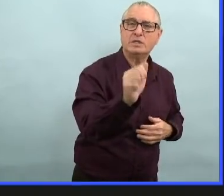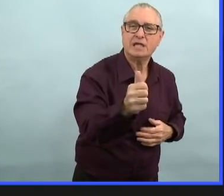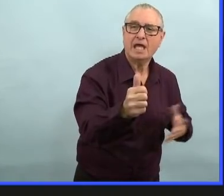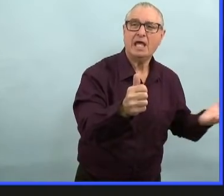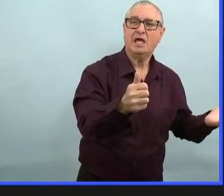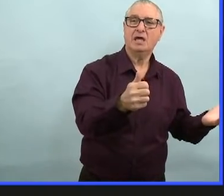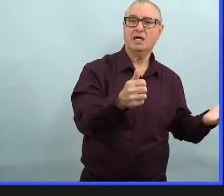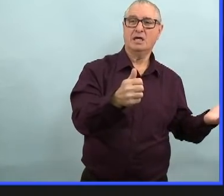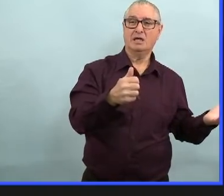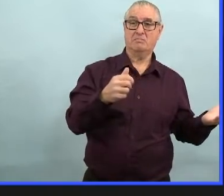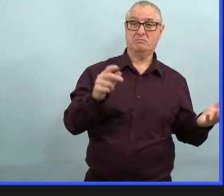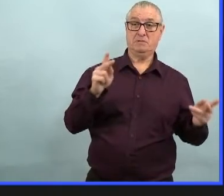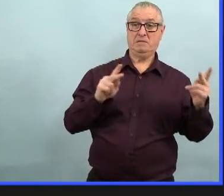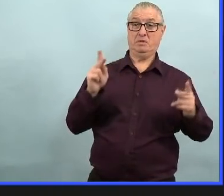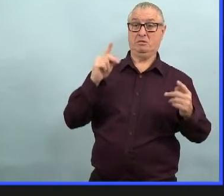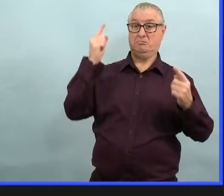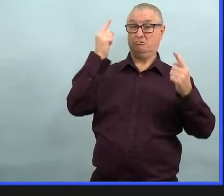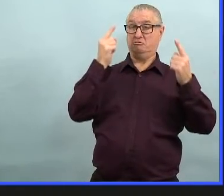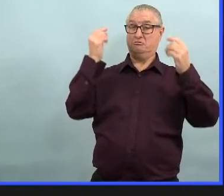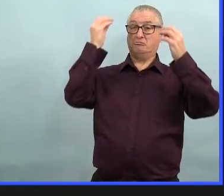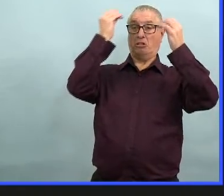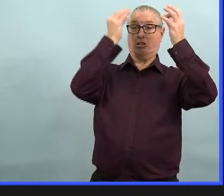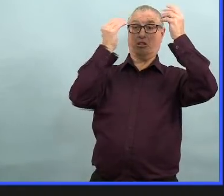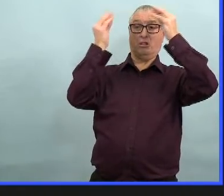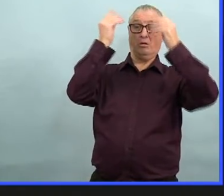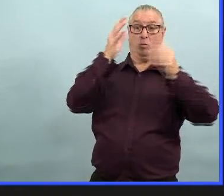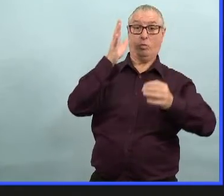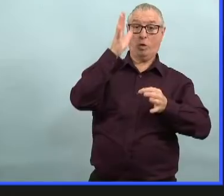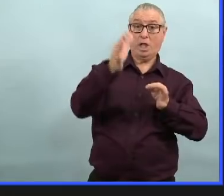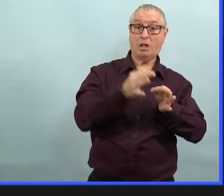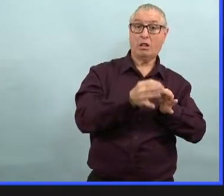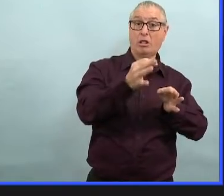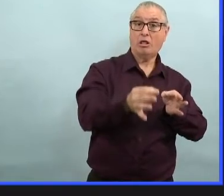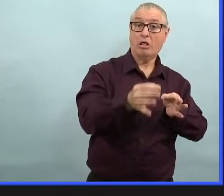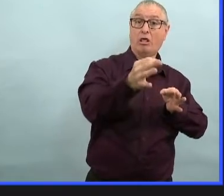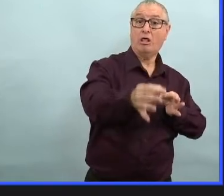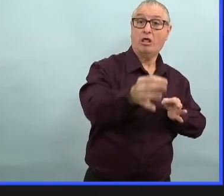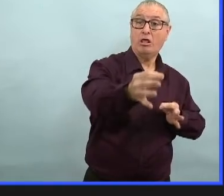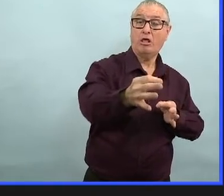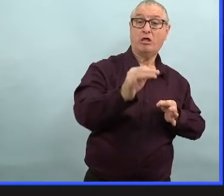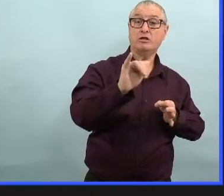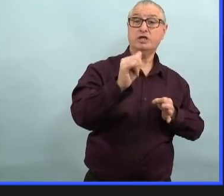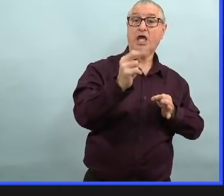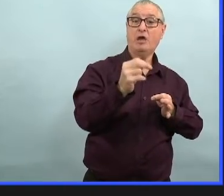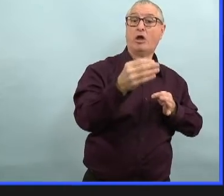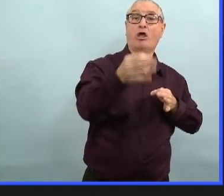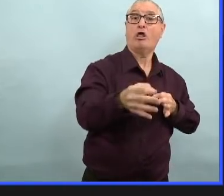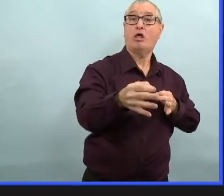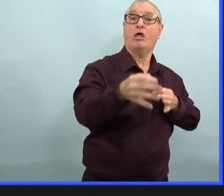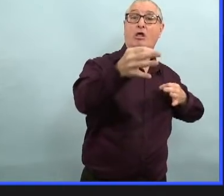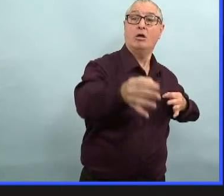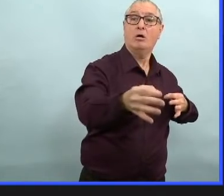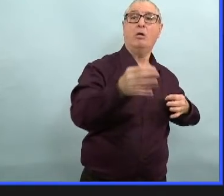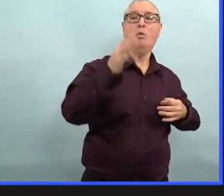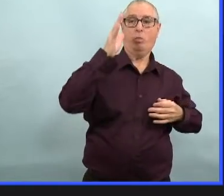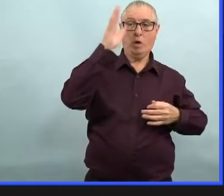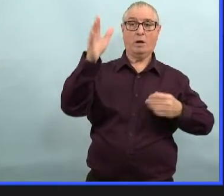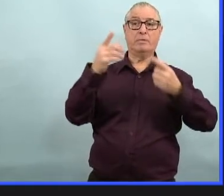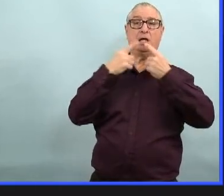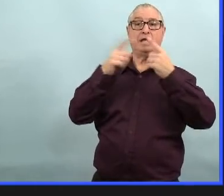maybe off school for a little bit longer are we even having conversations about a return to online learning what what are those conversations and how are they happening right now